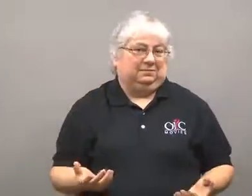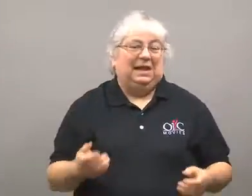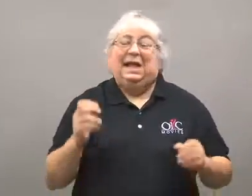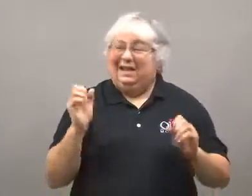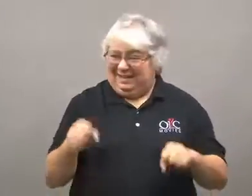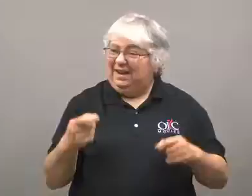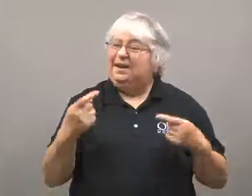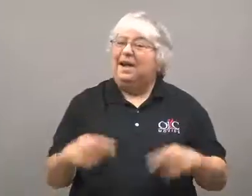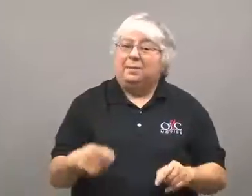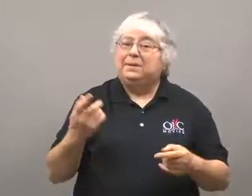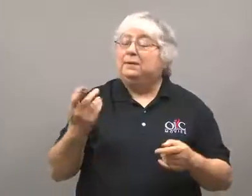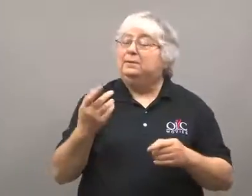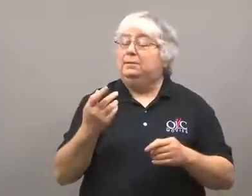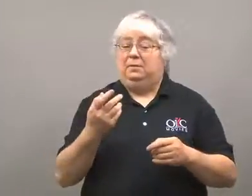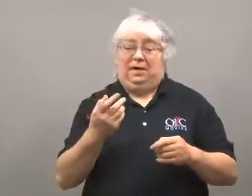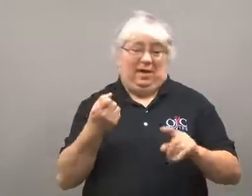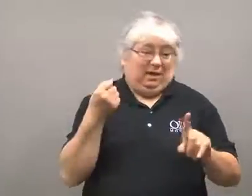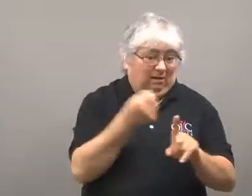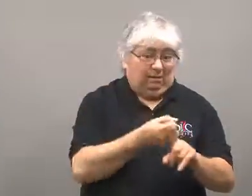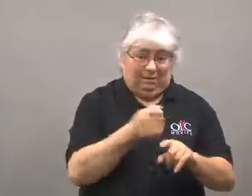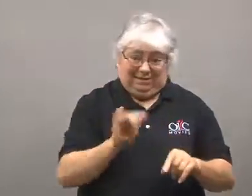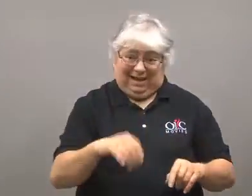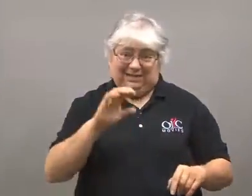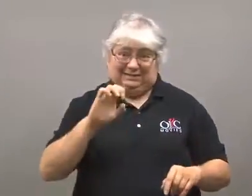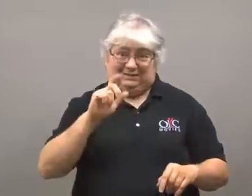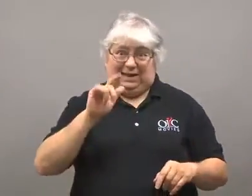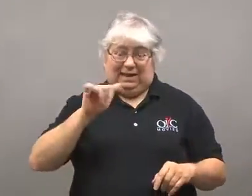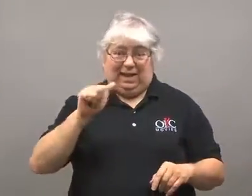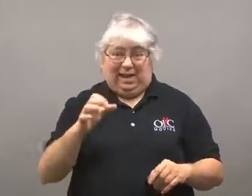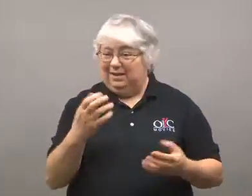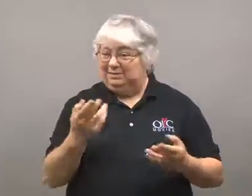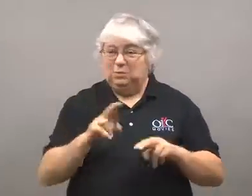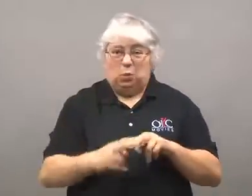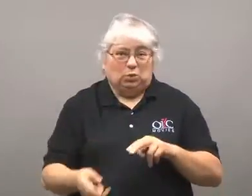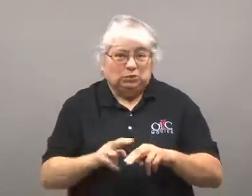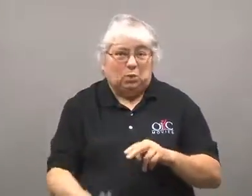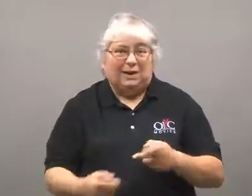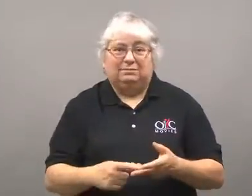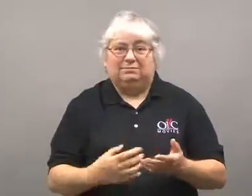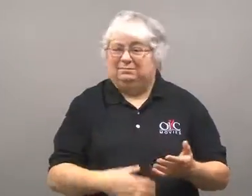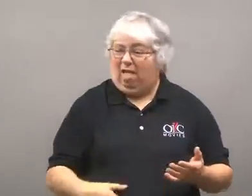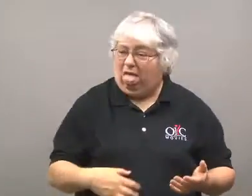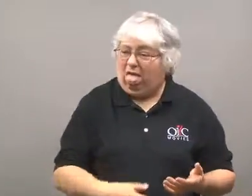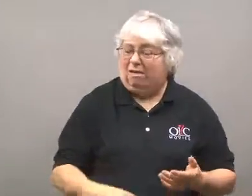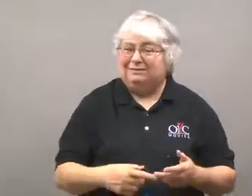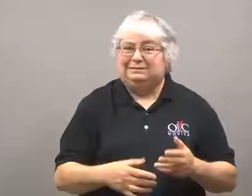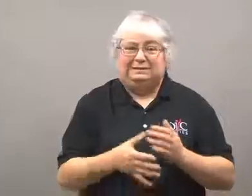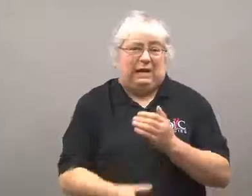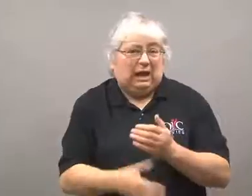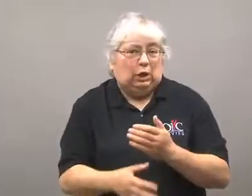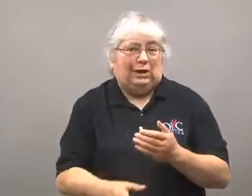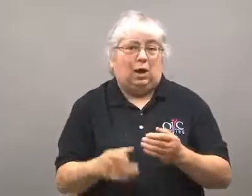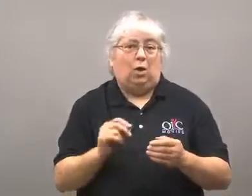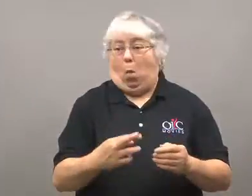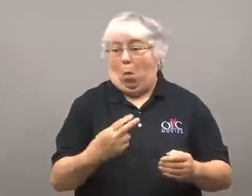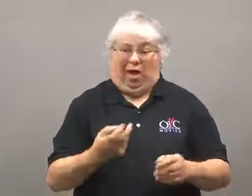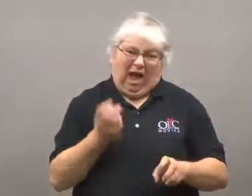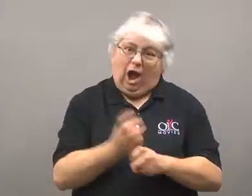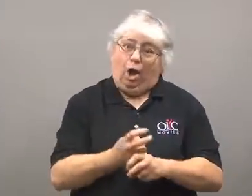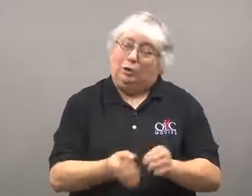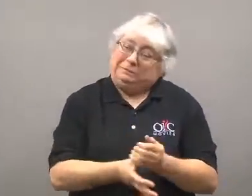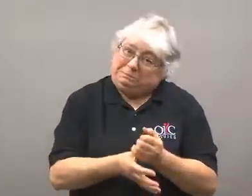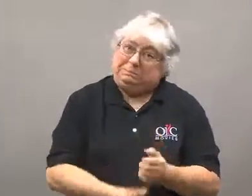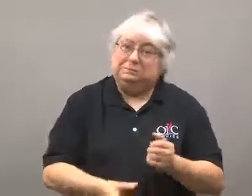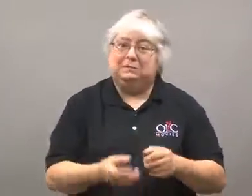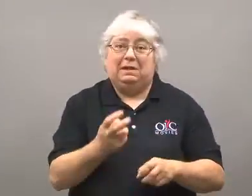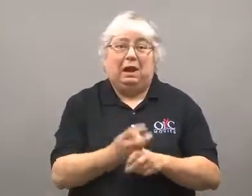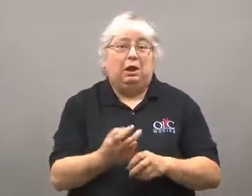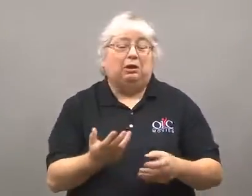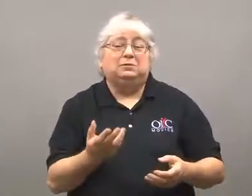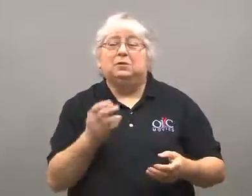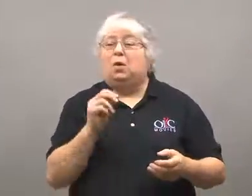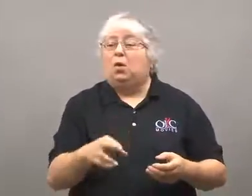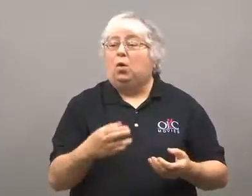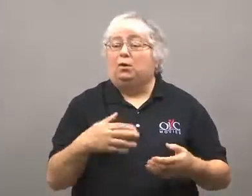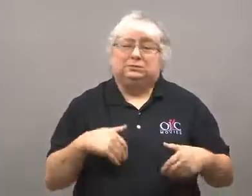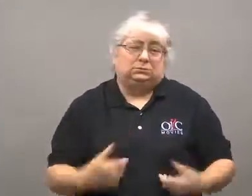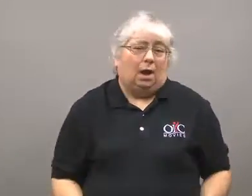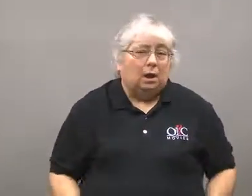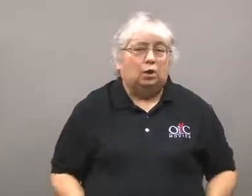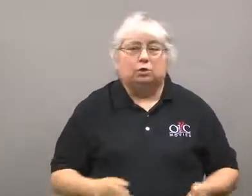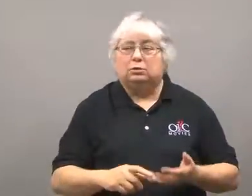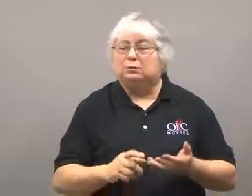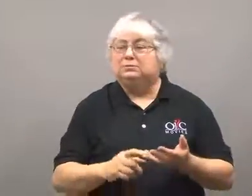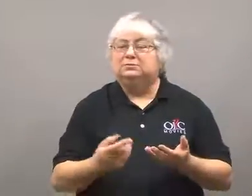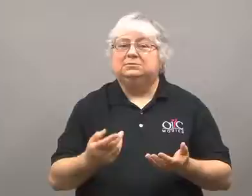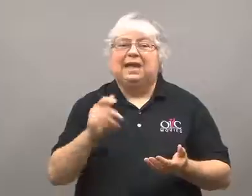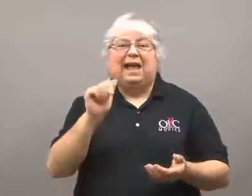The effects of celiac disease include weight loss, nausea, diarrhea, constipation,